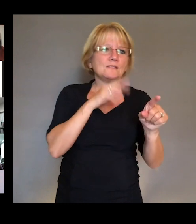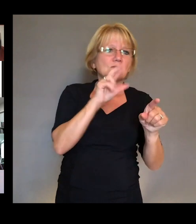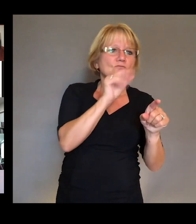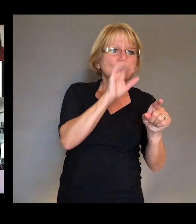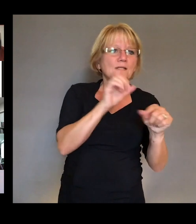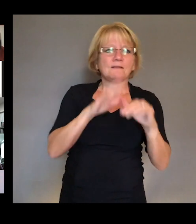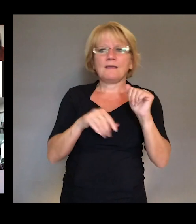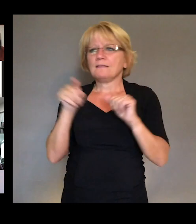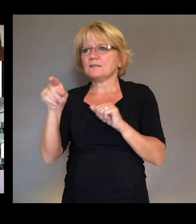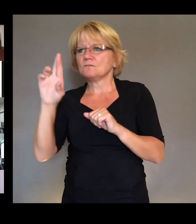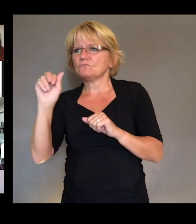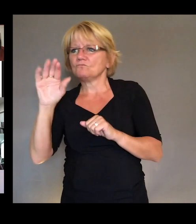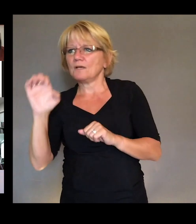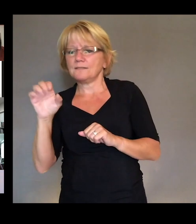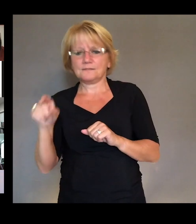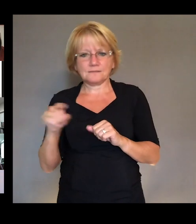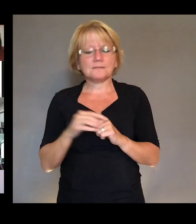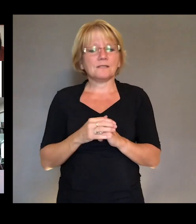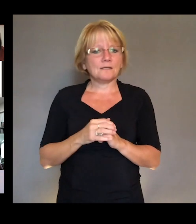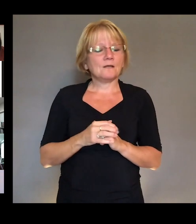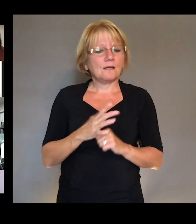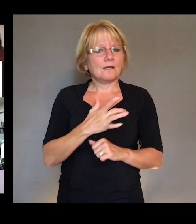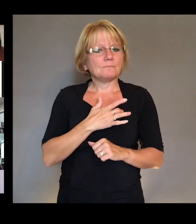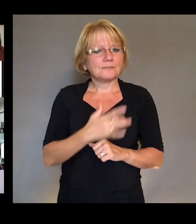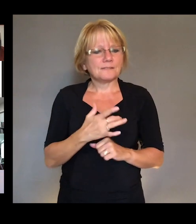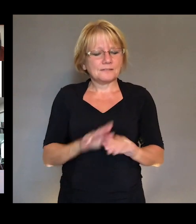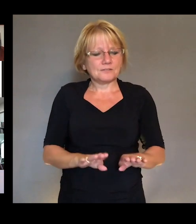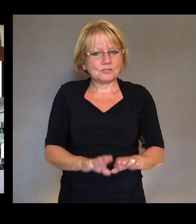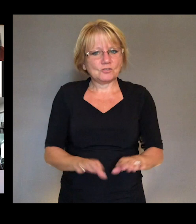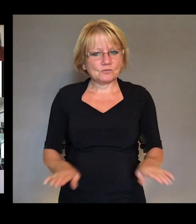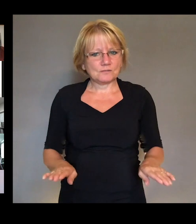They're also really likely to, or, you know,